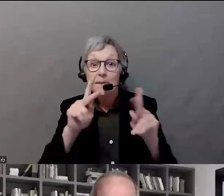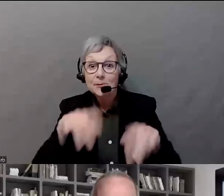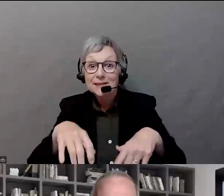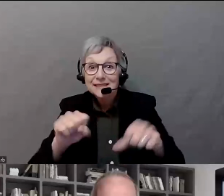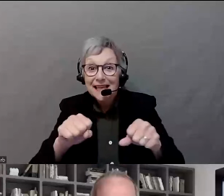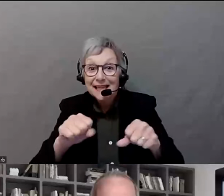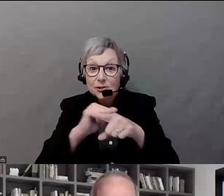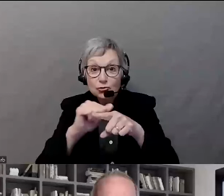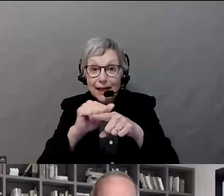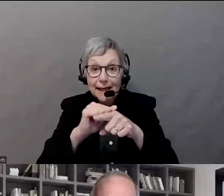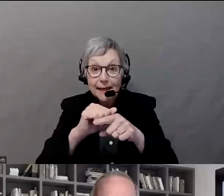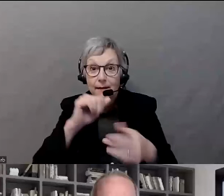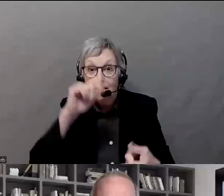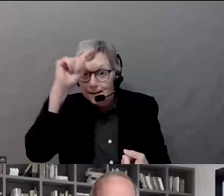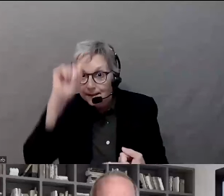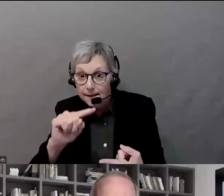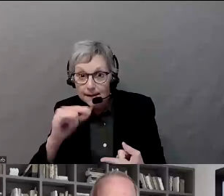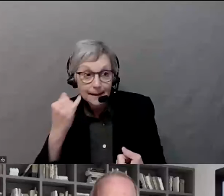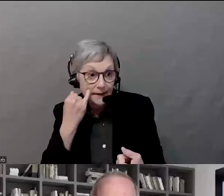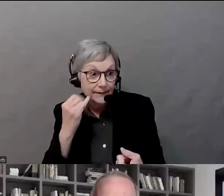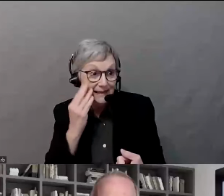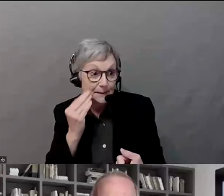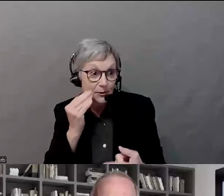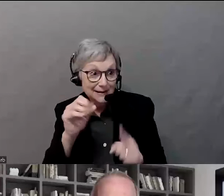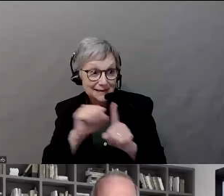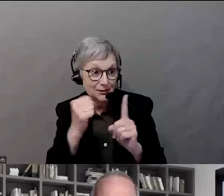IF THEY COME INTO A SITUATION LIKE THAT AND HOW TO DO IT. I LOVE